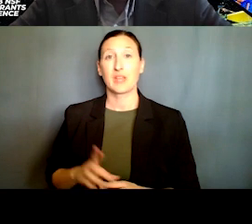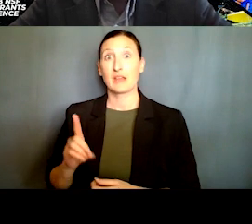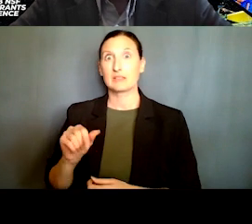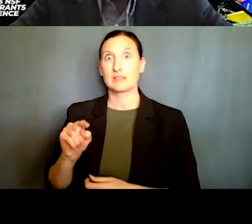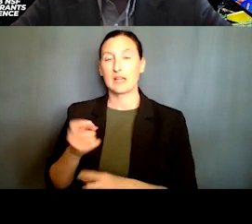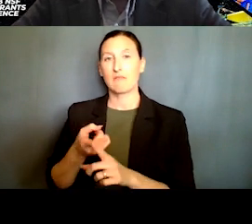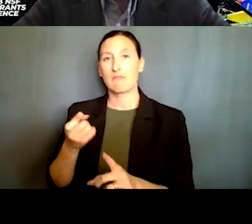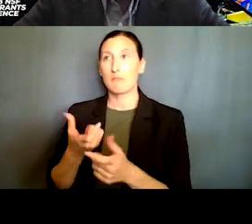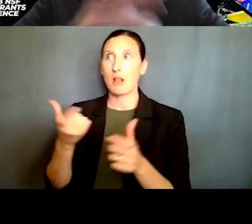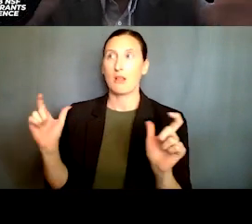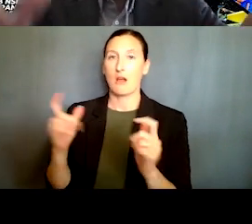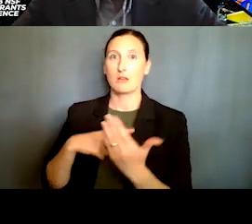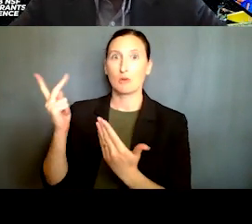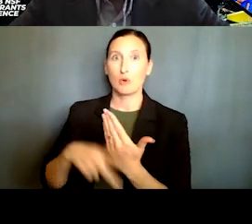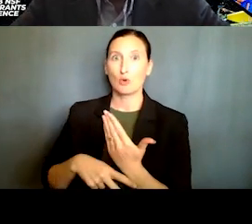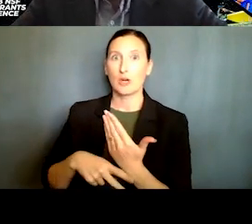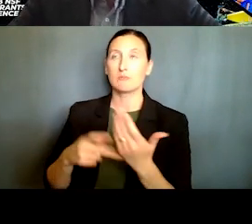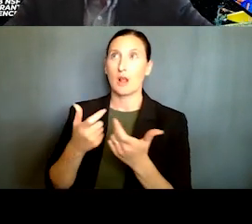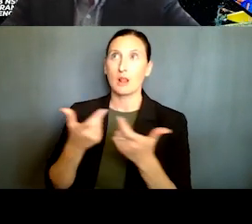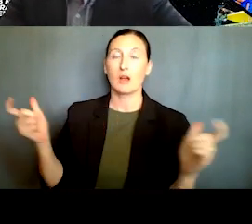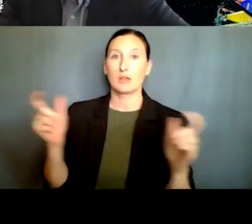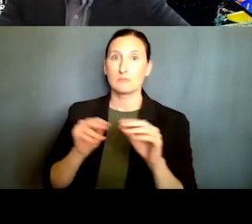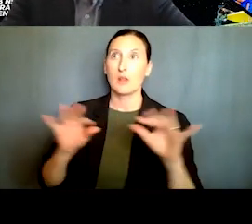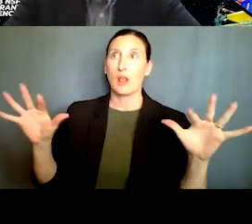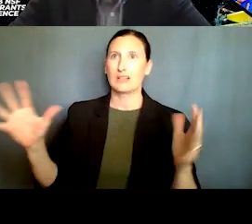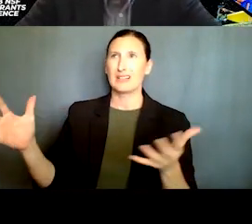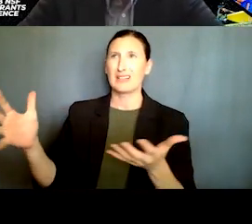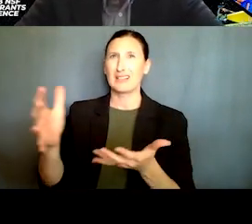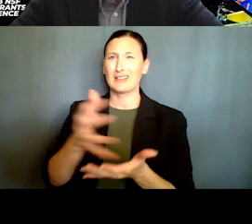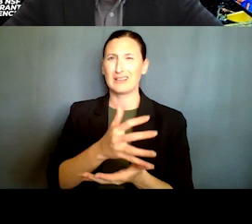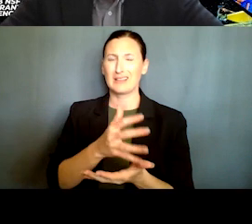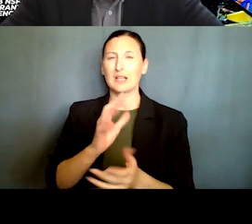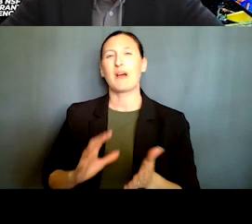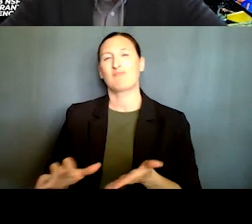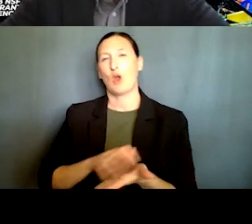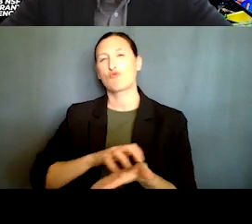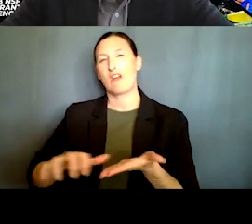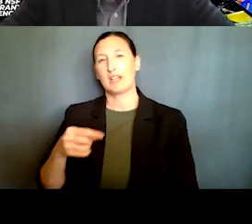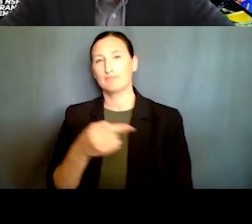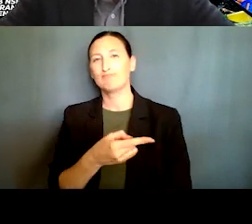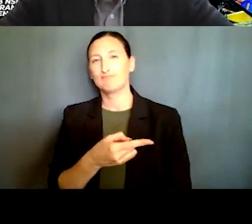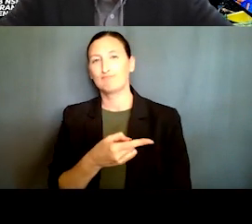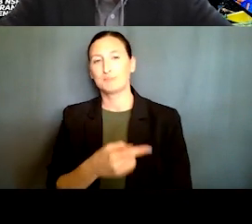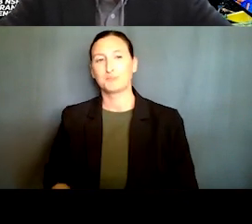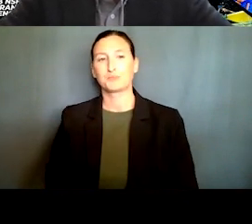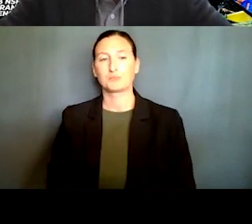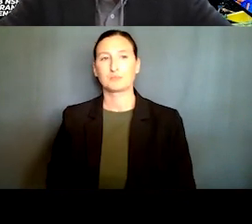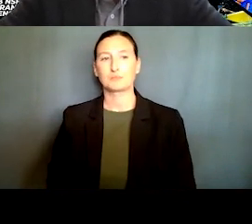large programs like large units like MPS and NSF. But roughly speaking, in